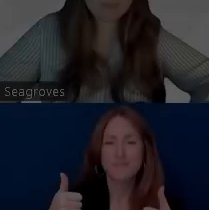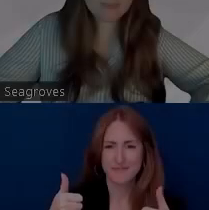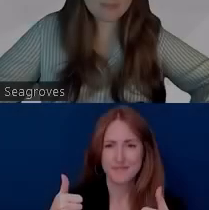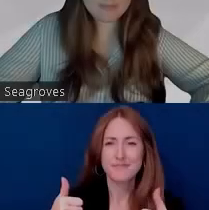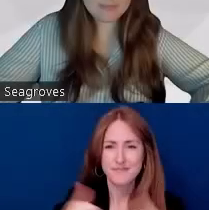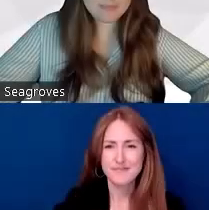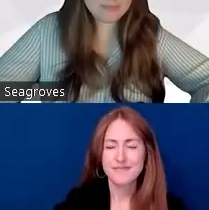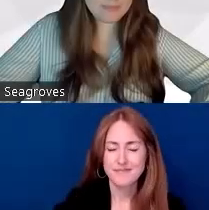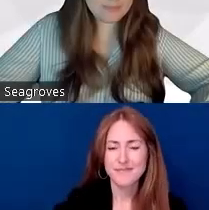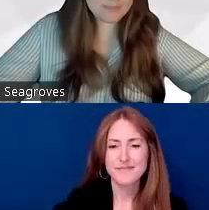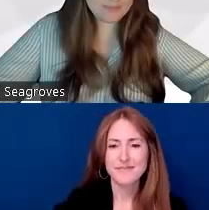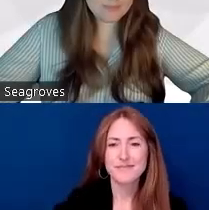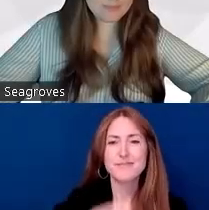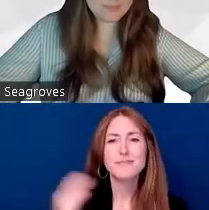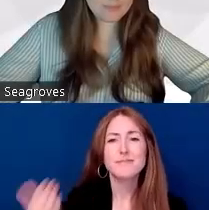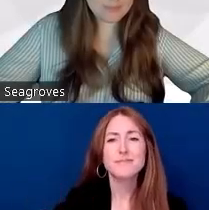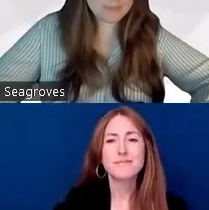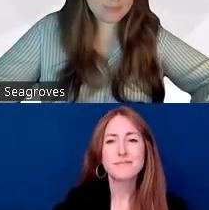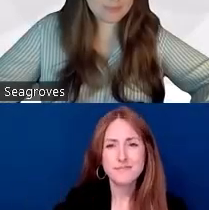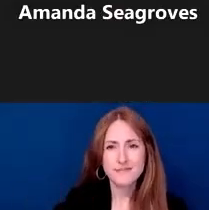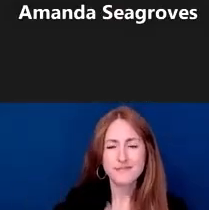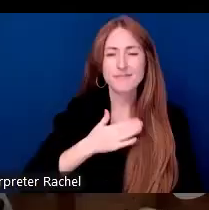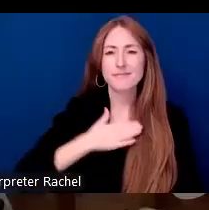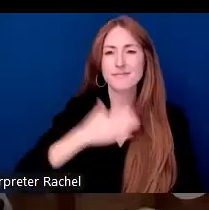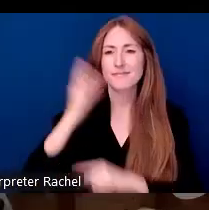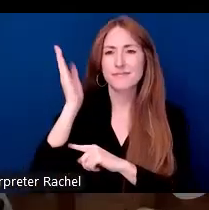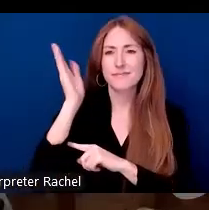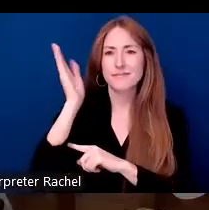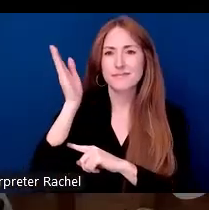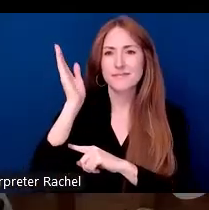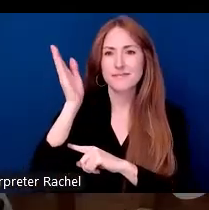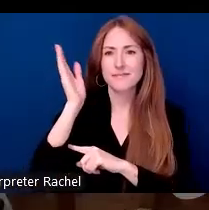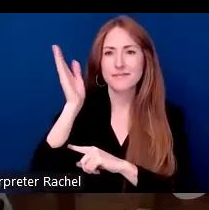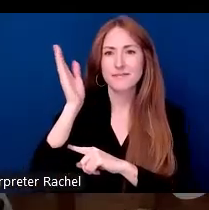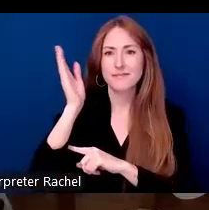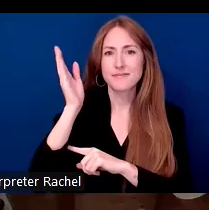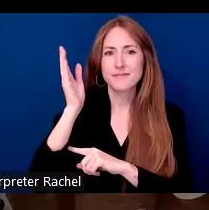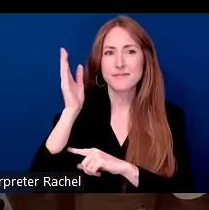Alison Gerlach: So, welcome everyone to my presentation on Complicating Choice in the